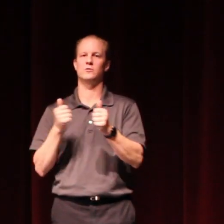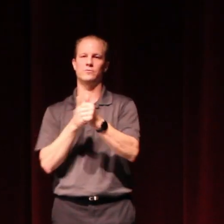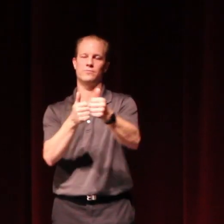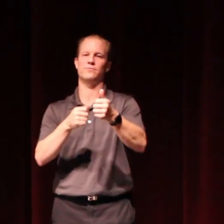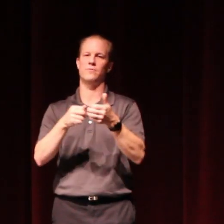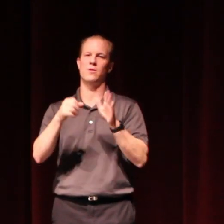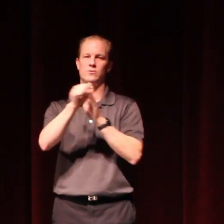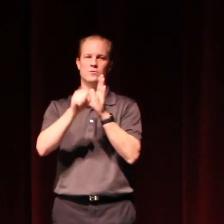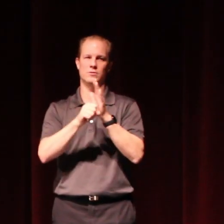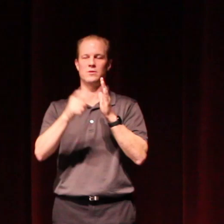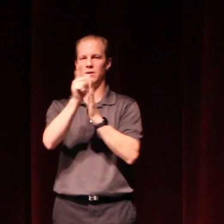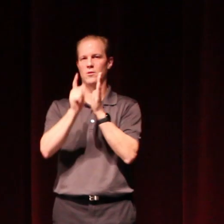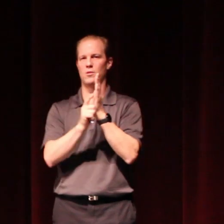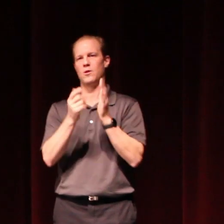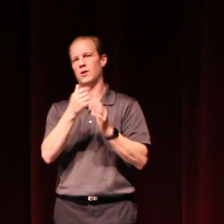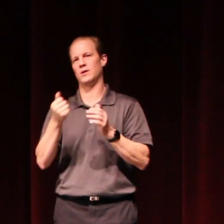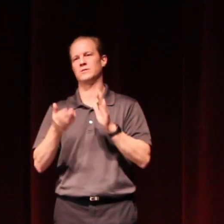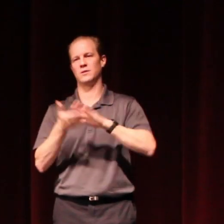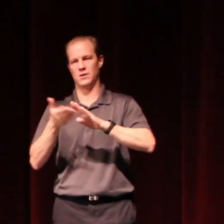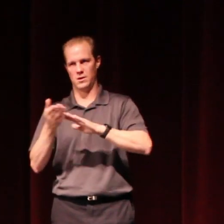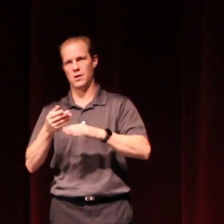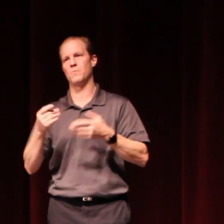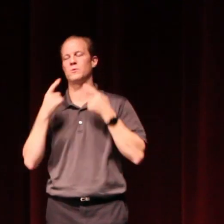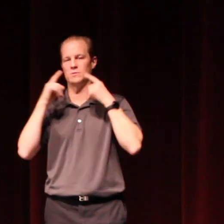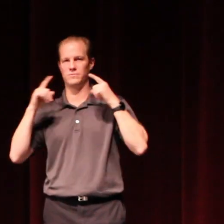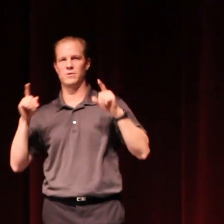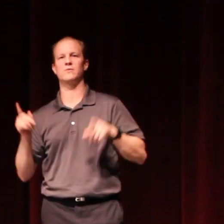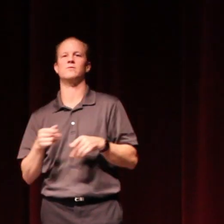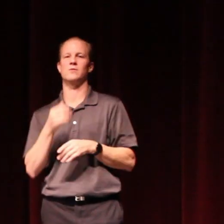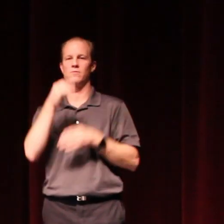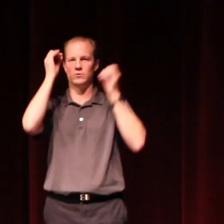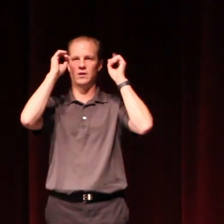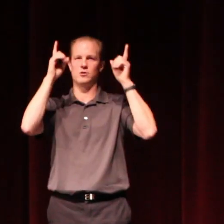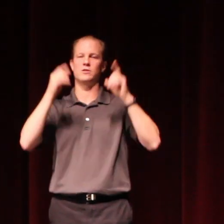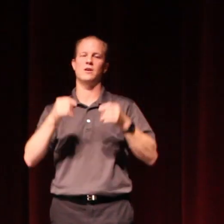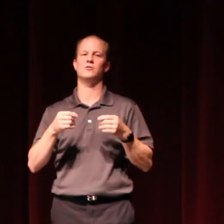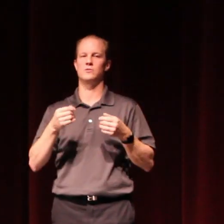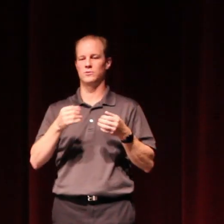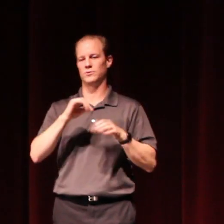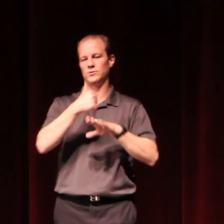educational mission. Policy boards are governing bodies that focus on setting policies rather